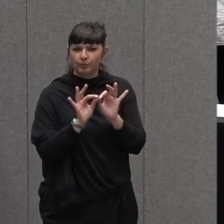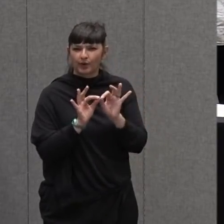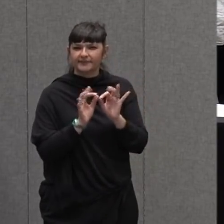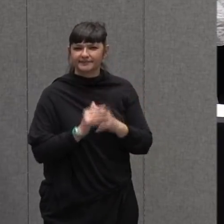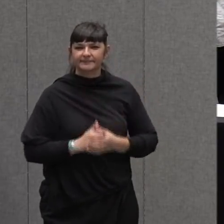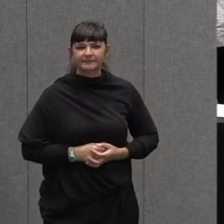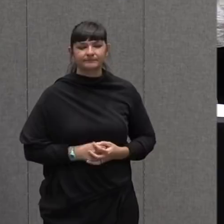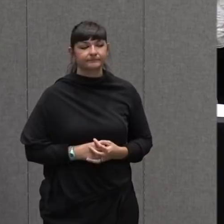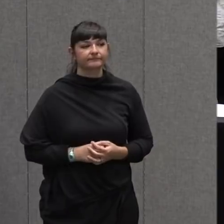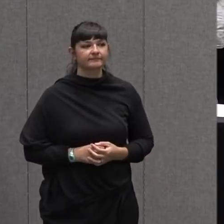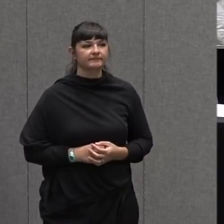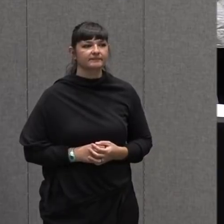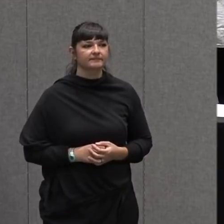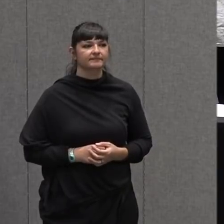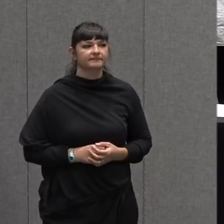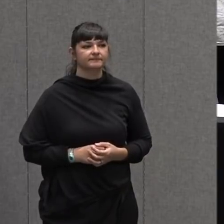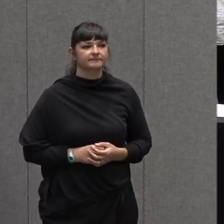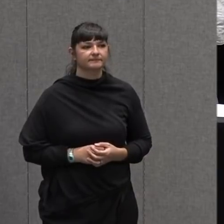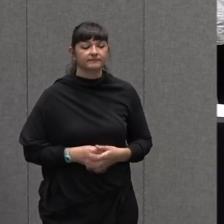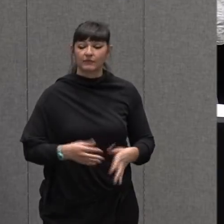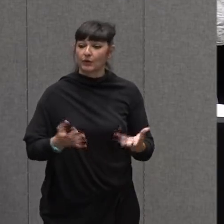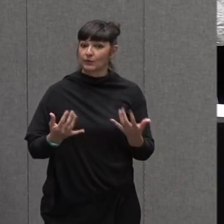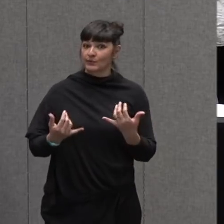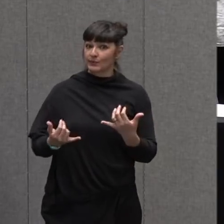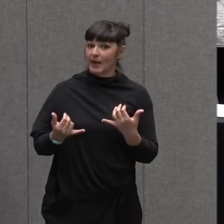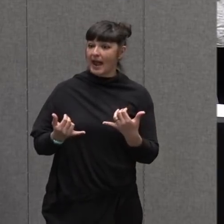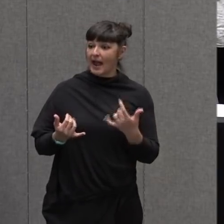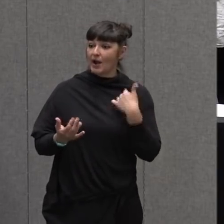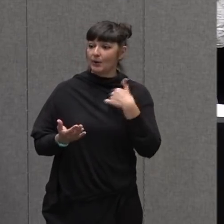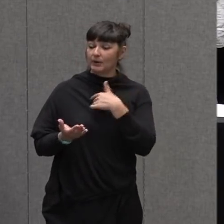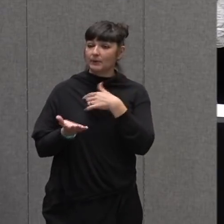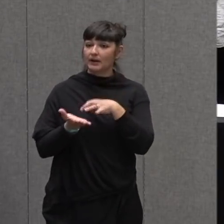All right, we are gonna now be counting by two's.